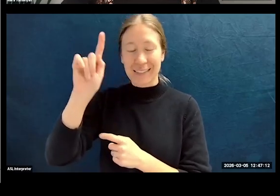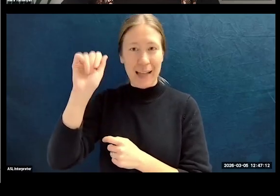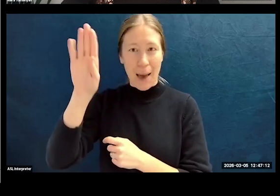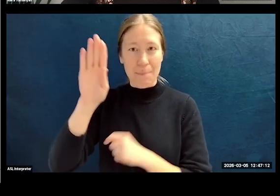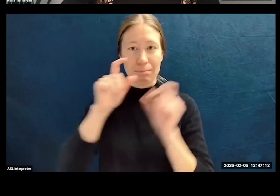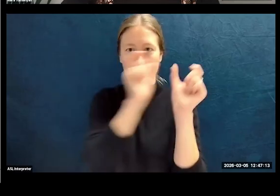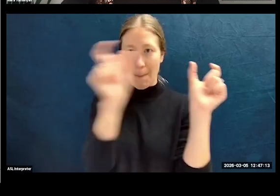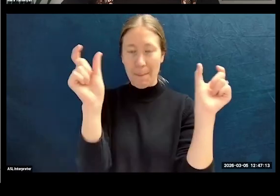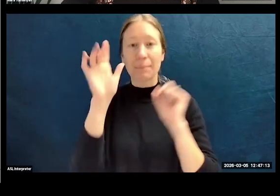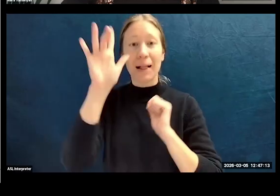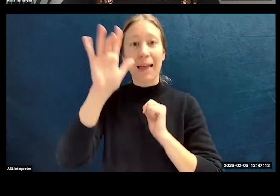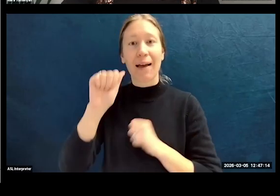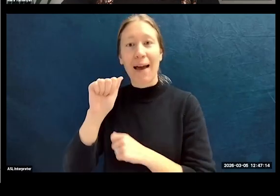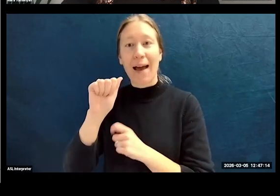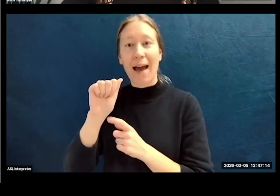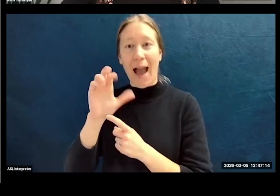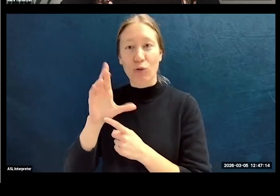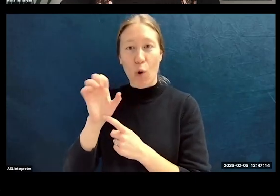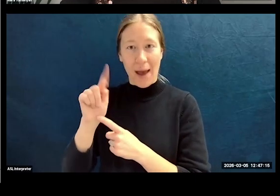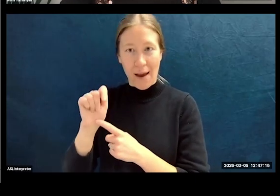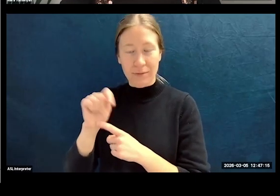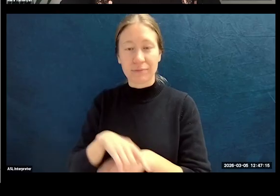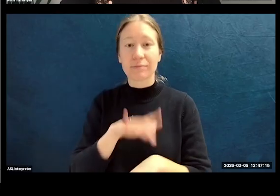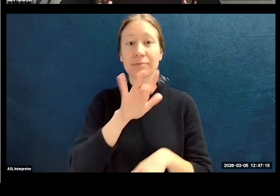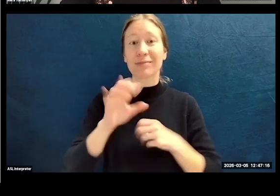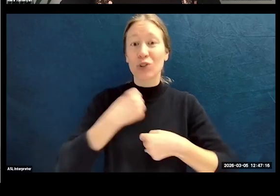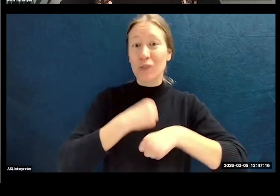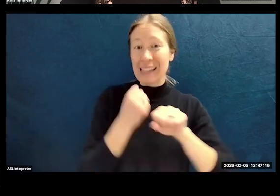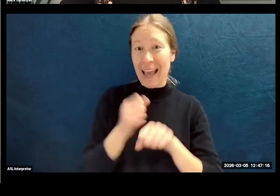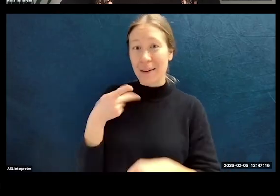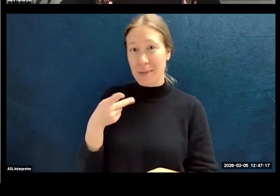and select Create PDF, we're going to select Yes,